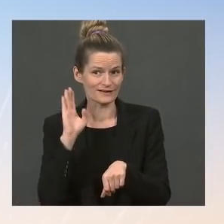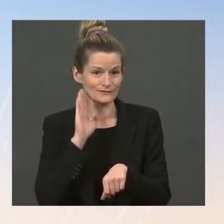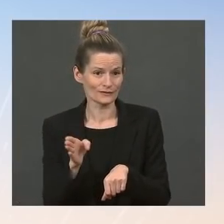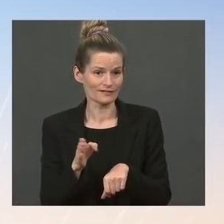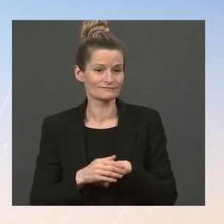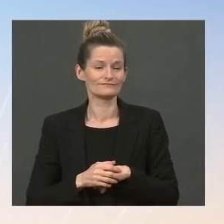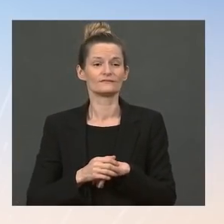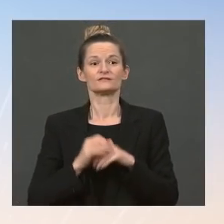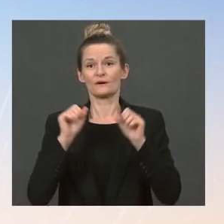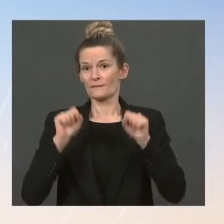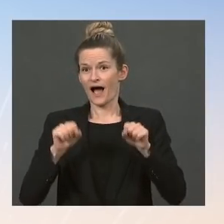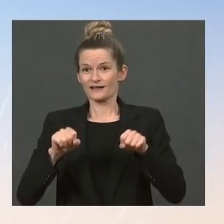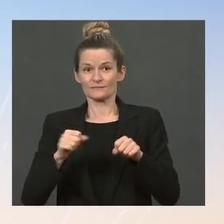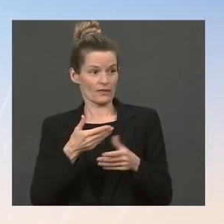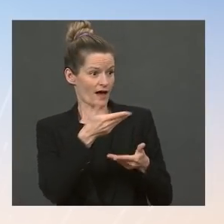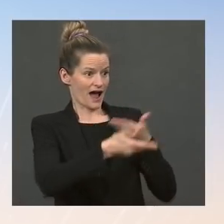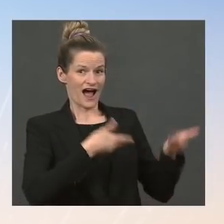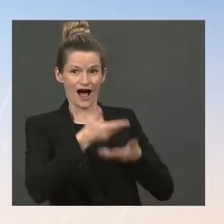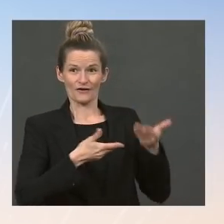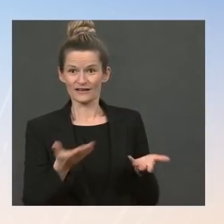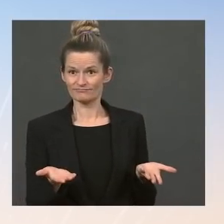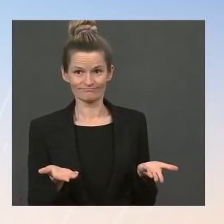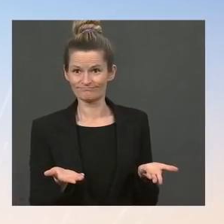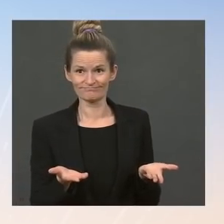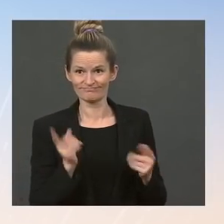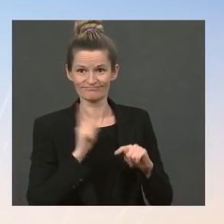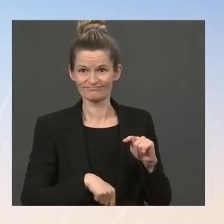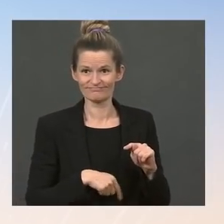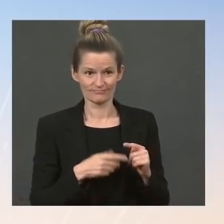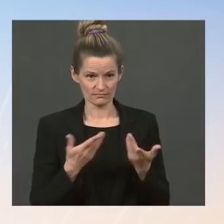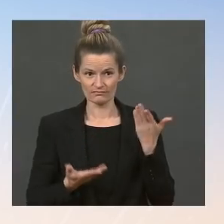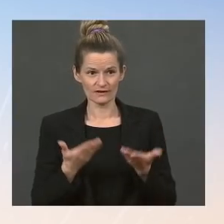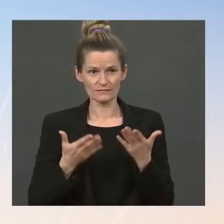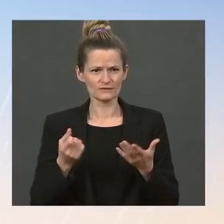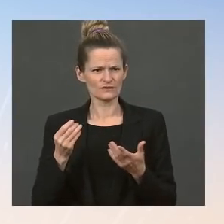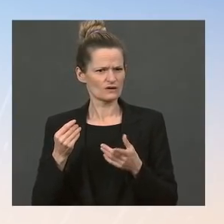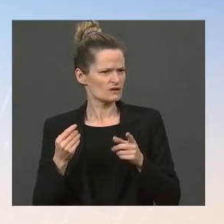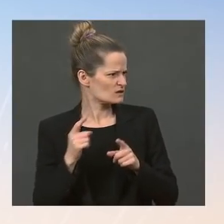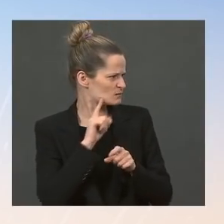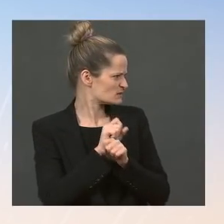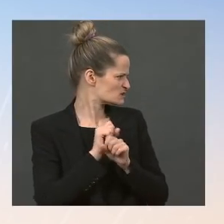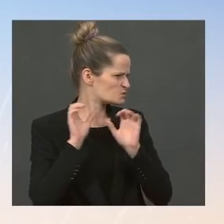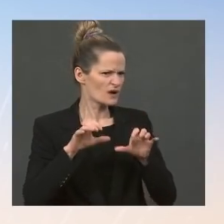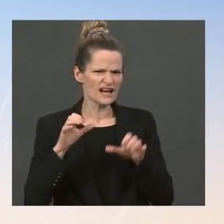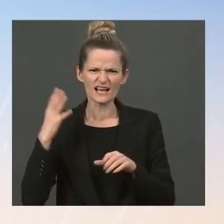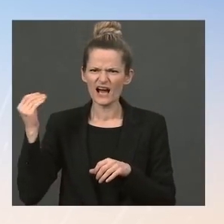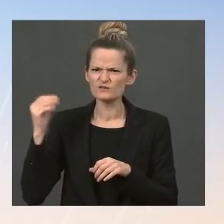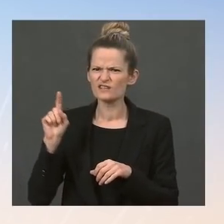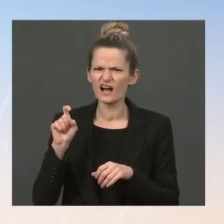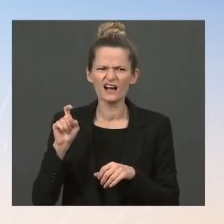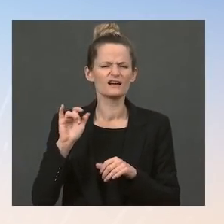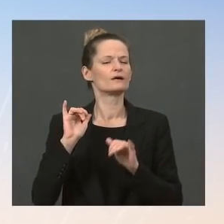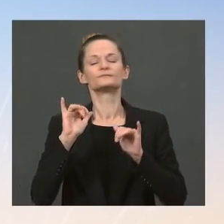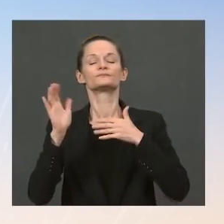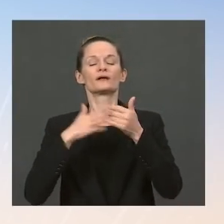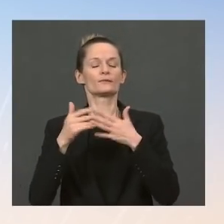Fin- -- or, two more -- two more items. Wow. It's pouring out there. Today, 15 recipients of the Nobel Prize in economics